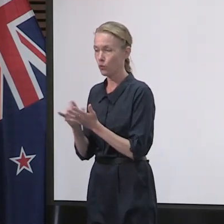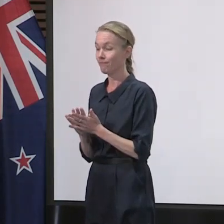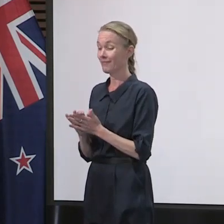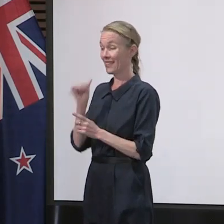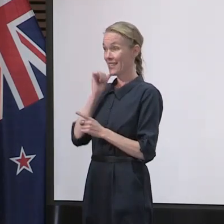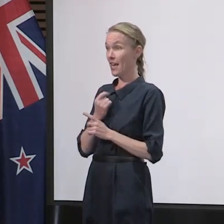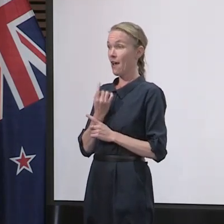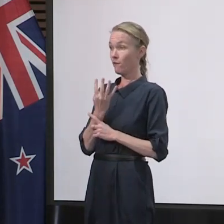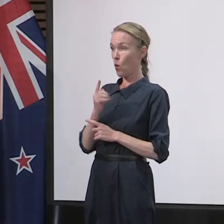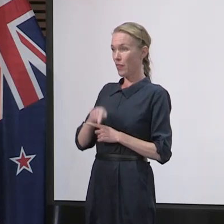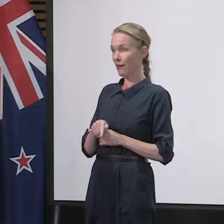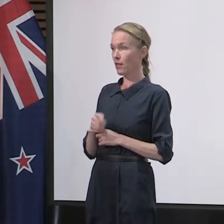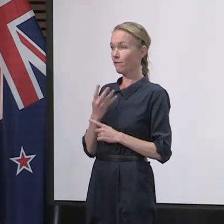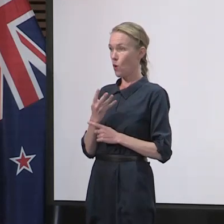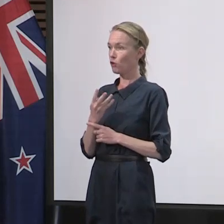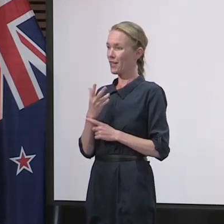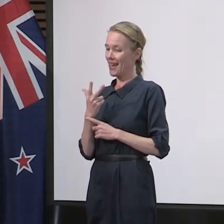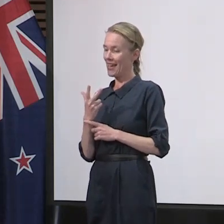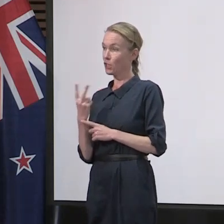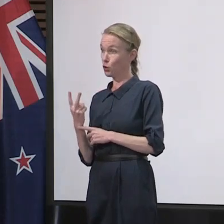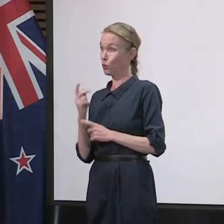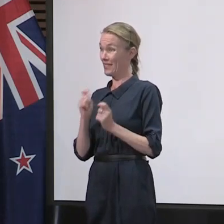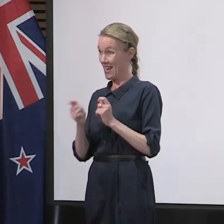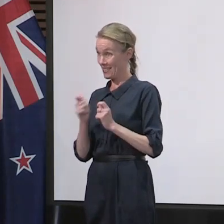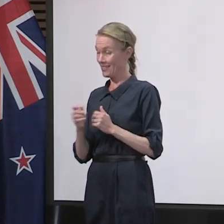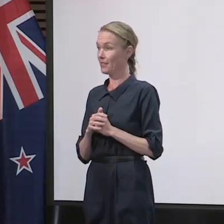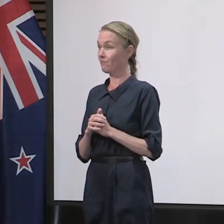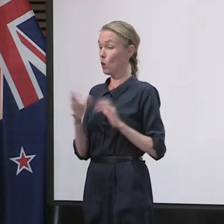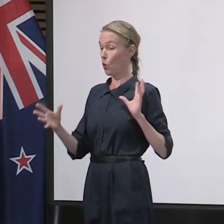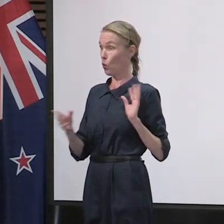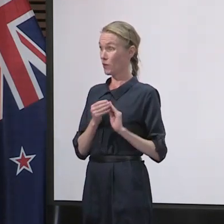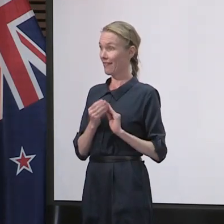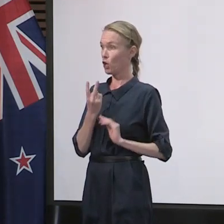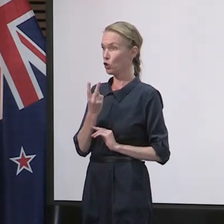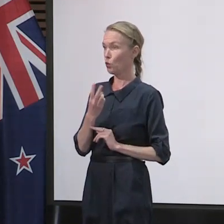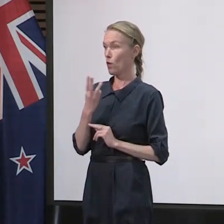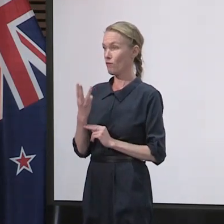Middlemore hospital and that person does not require ICU